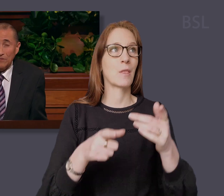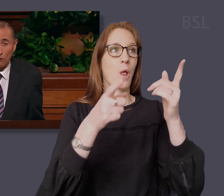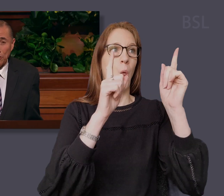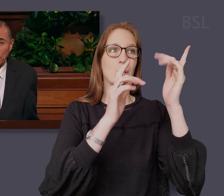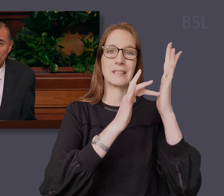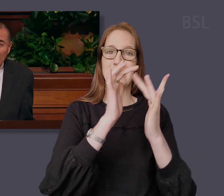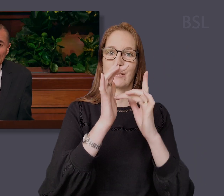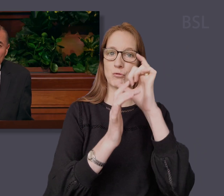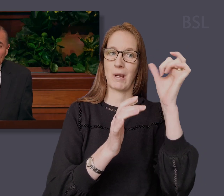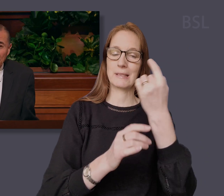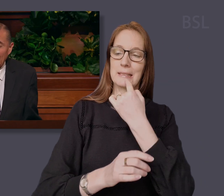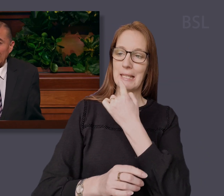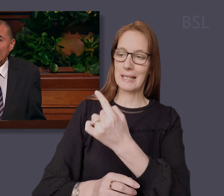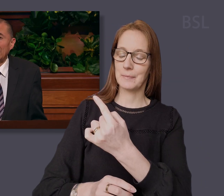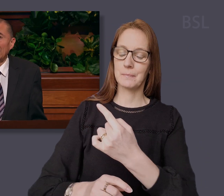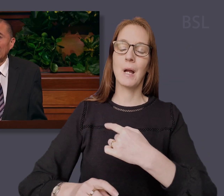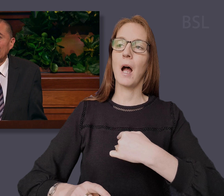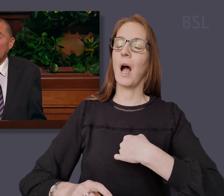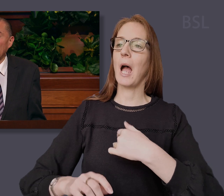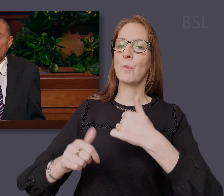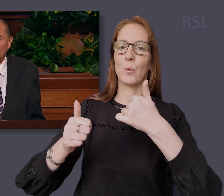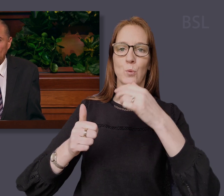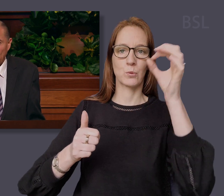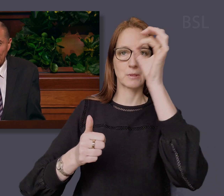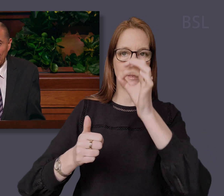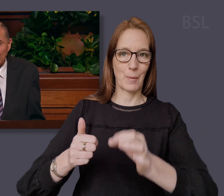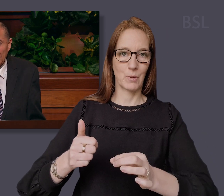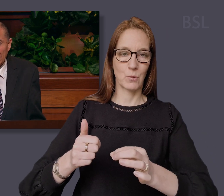The Lord Jesus Christ said: “I am the good shepherd: